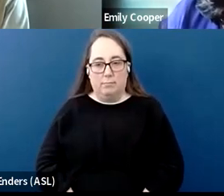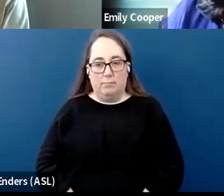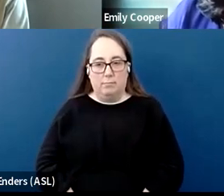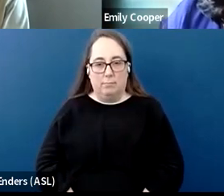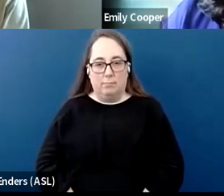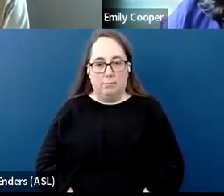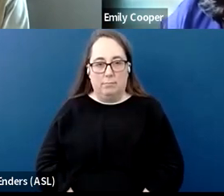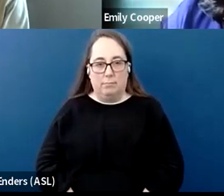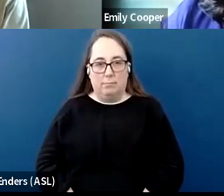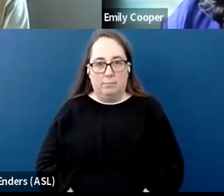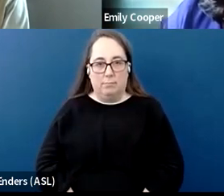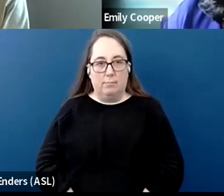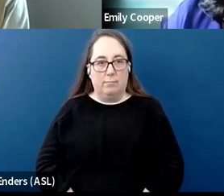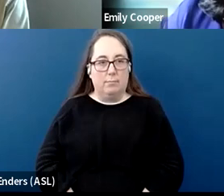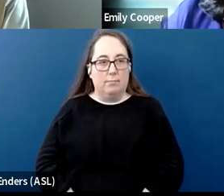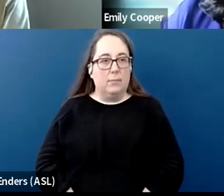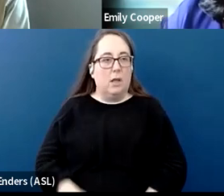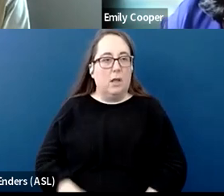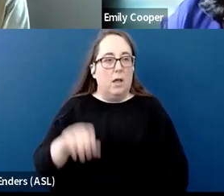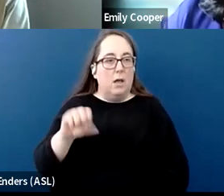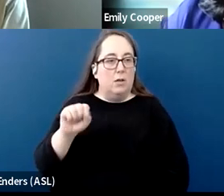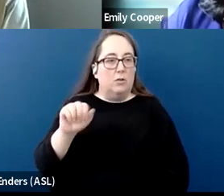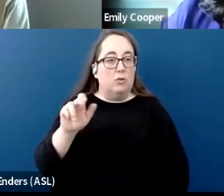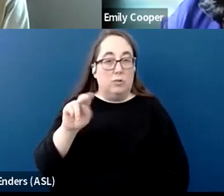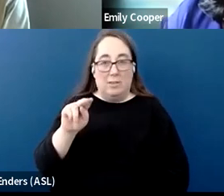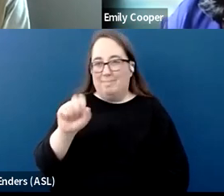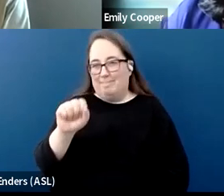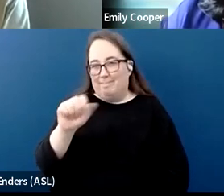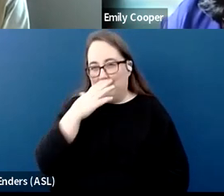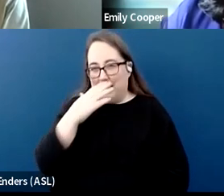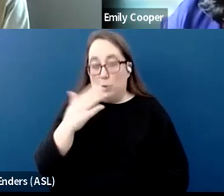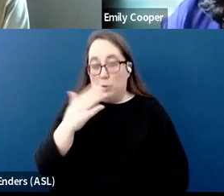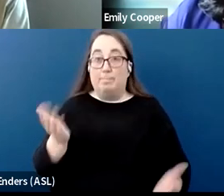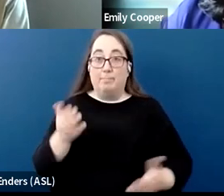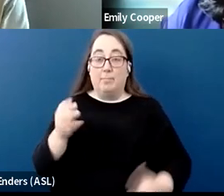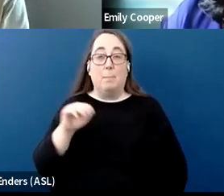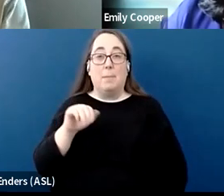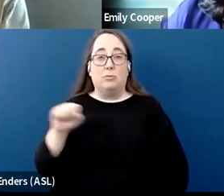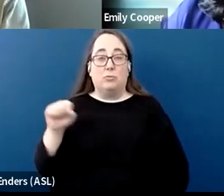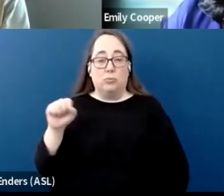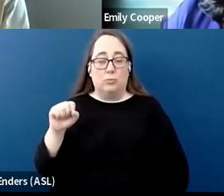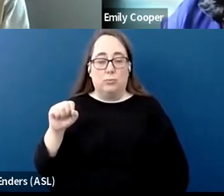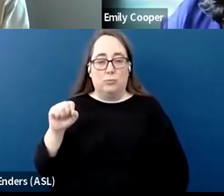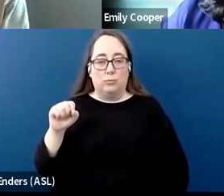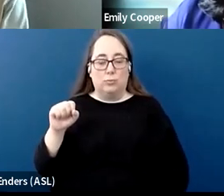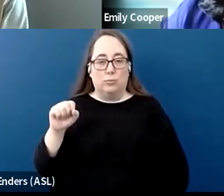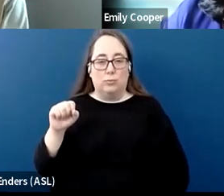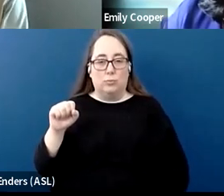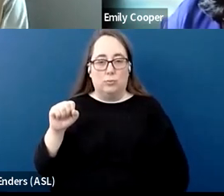how the money follows the person program has been helpful in this area?